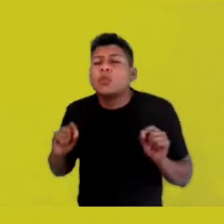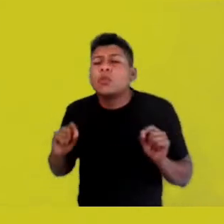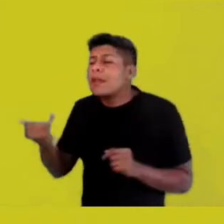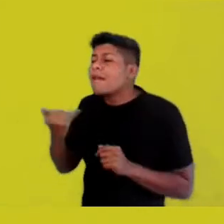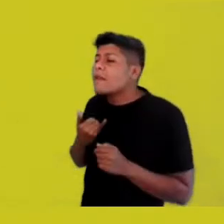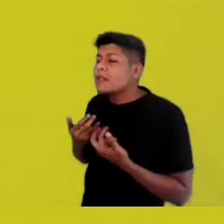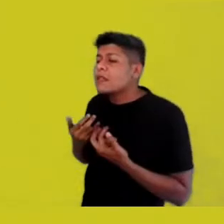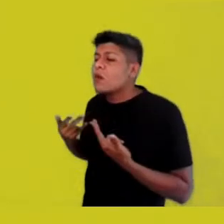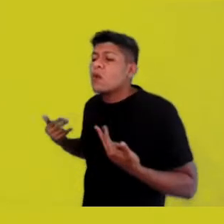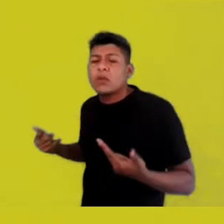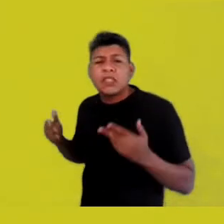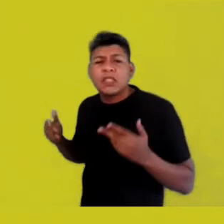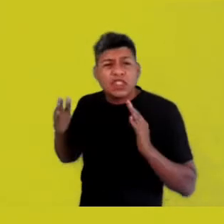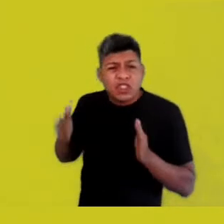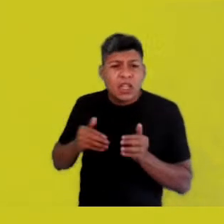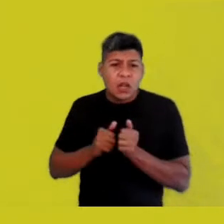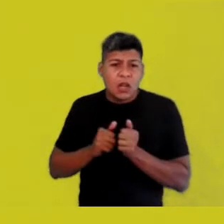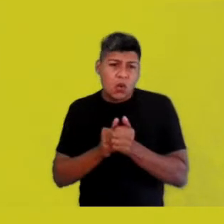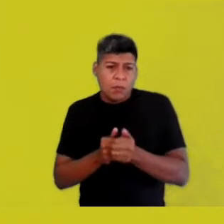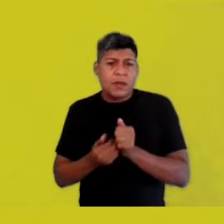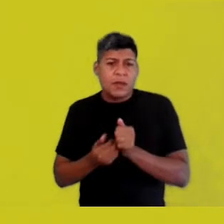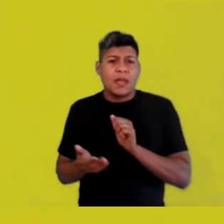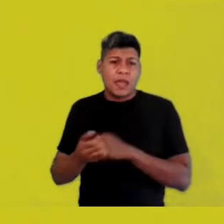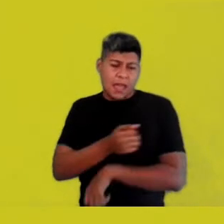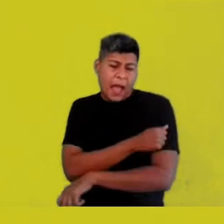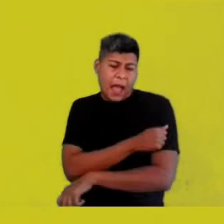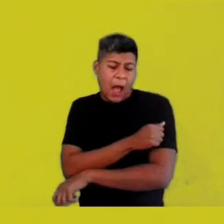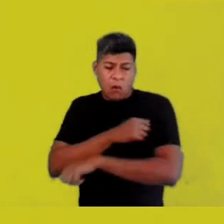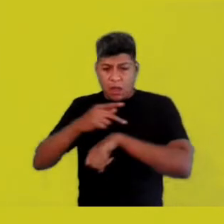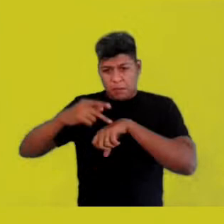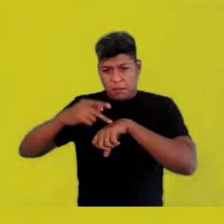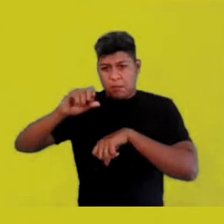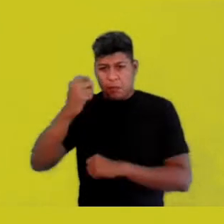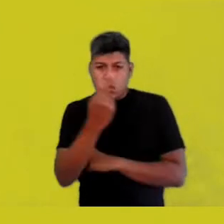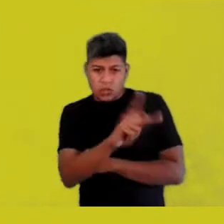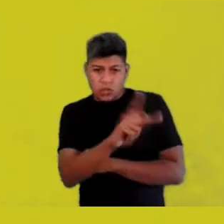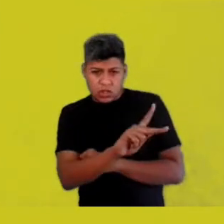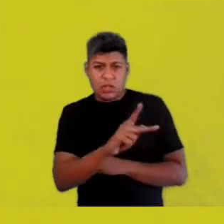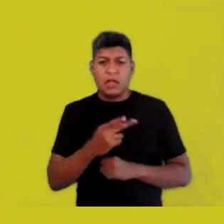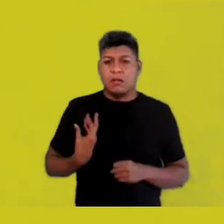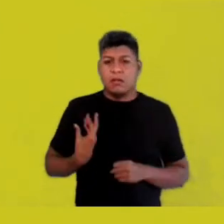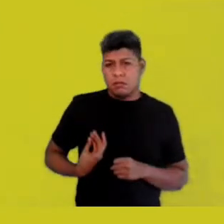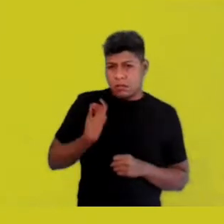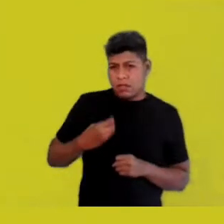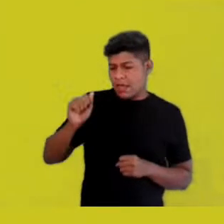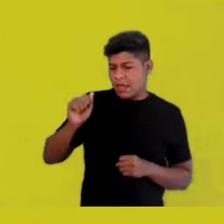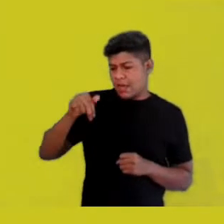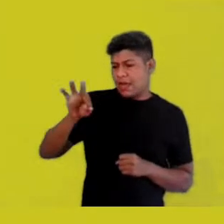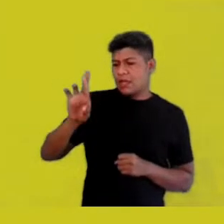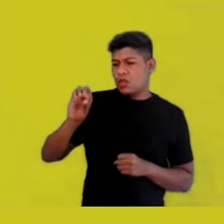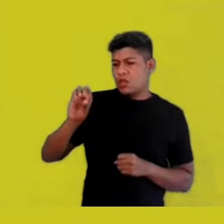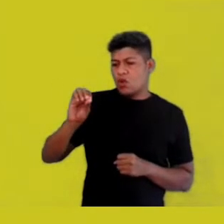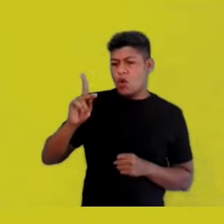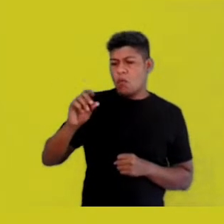I’ve attended some of his graduate classes, saying my nonsense in the Anthropology area, I mean,